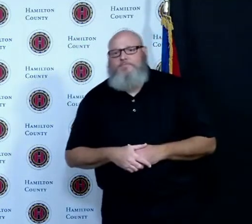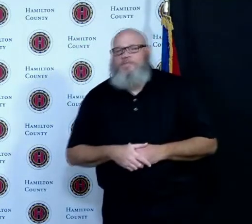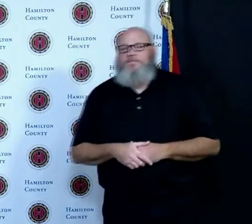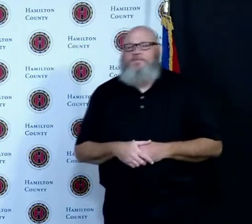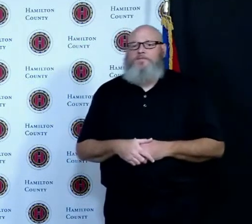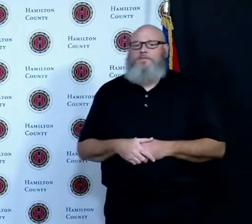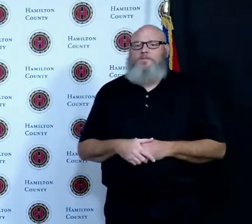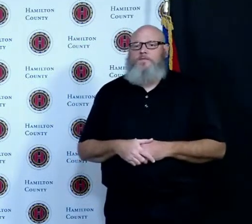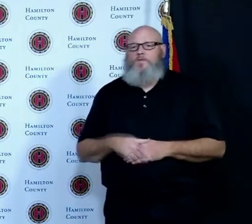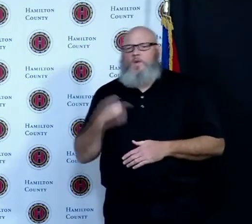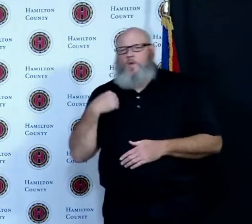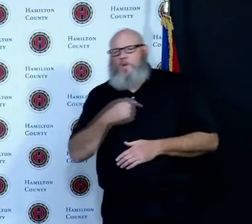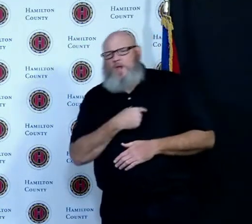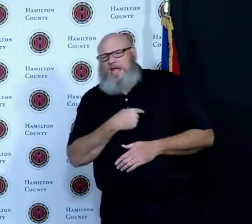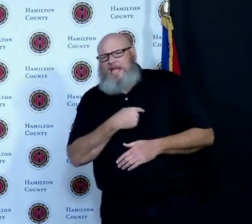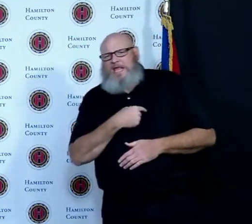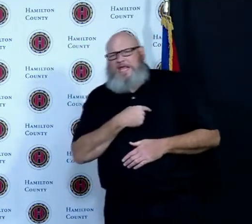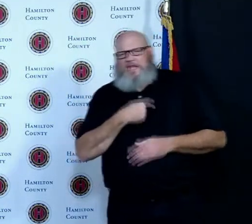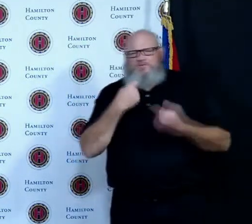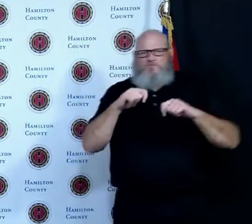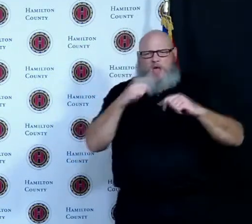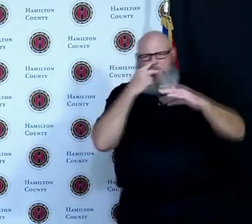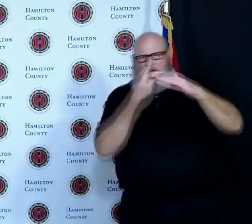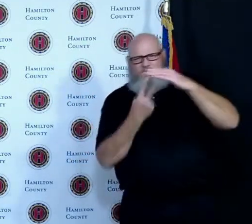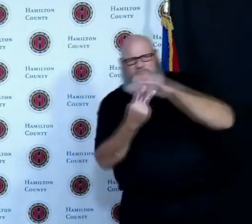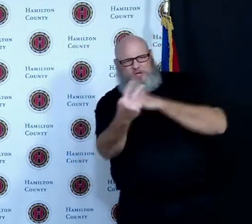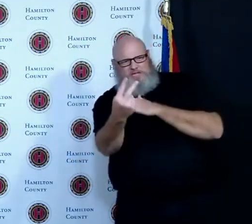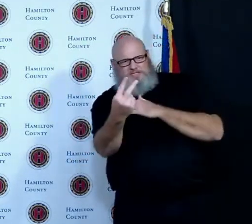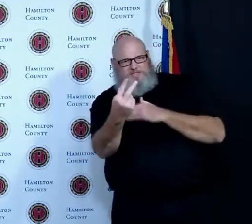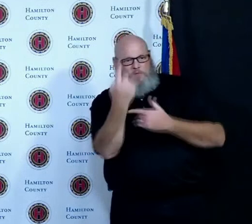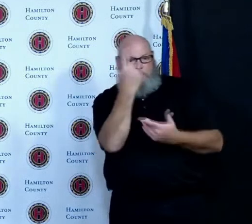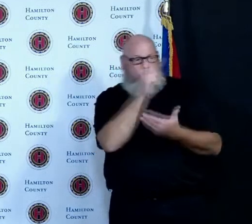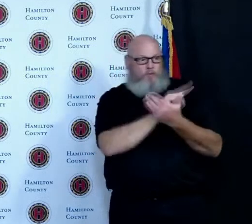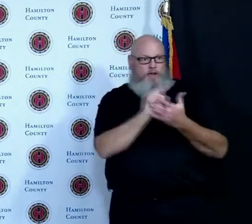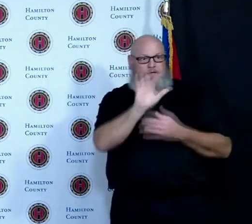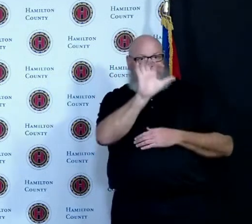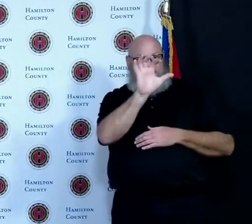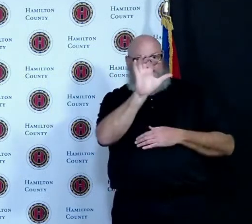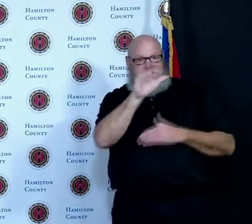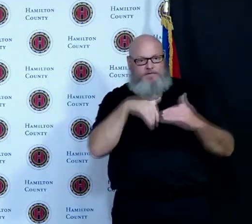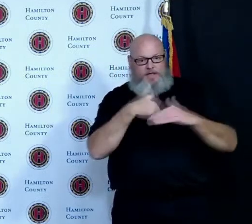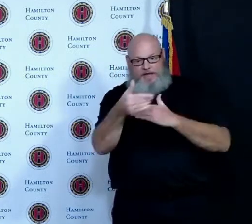500 the next week we get a thousand the next week we get ten thousand you know there's there as you